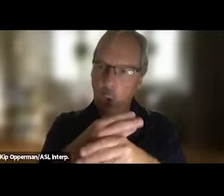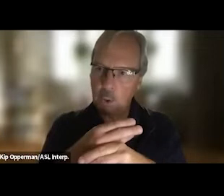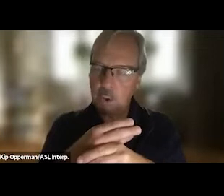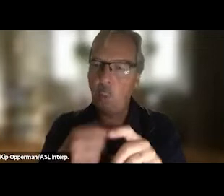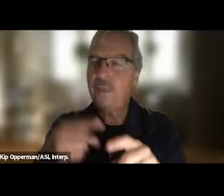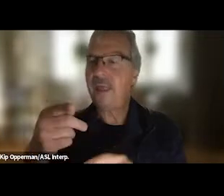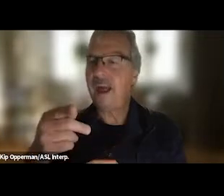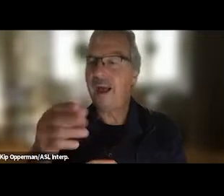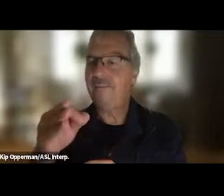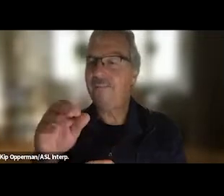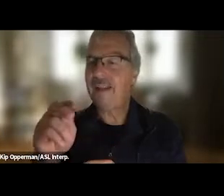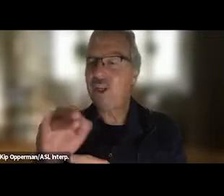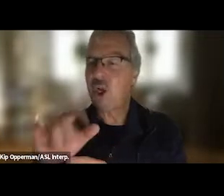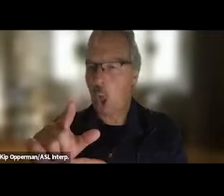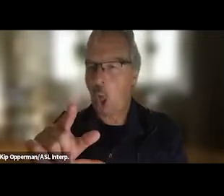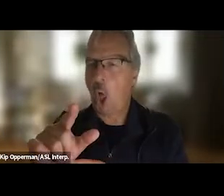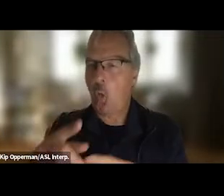and the lethality of the opioid drug supply.